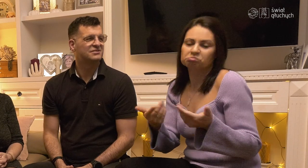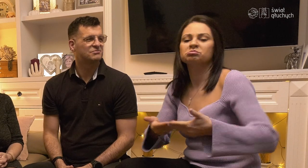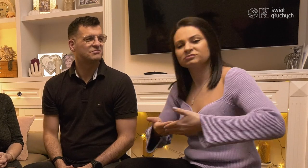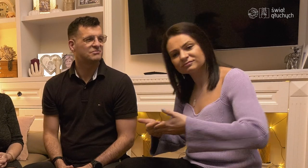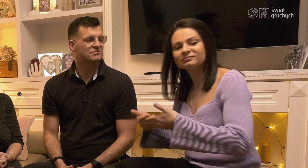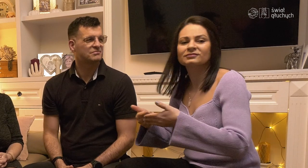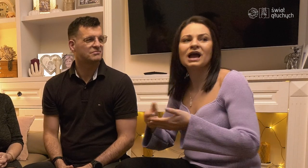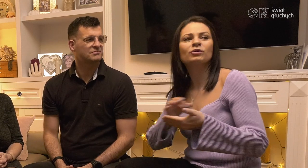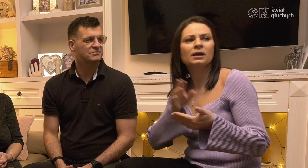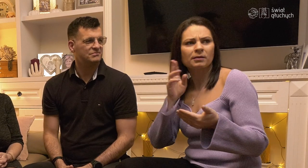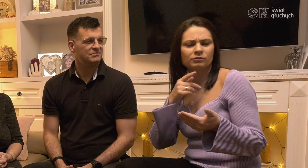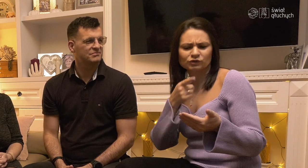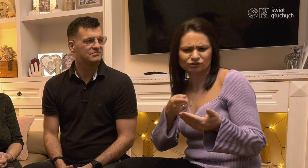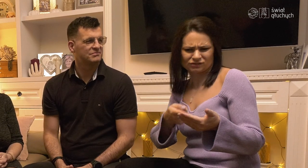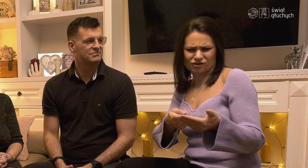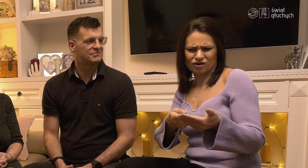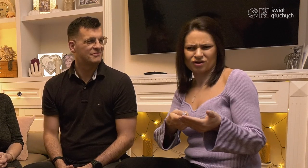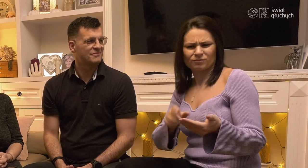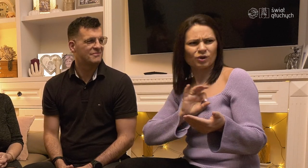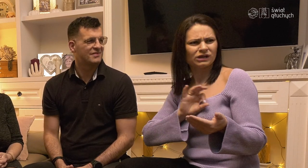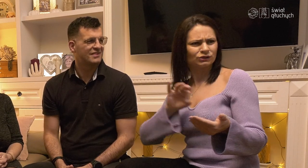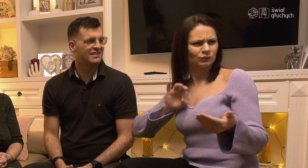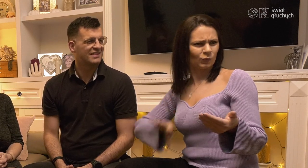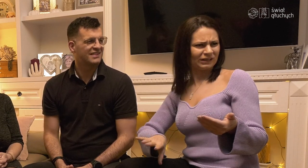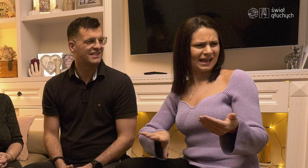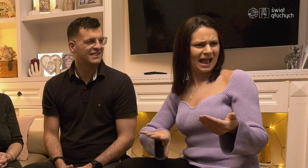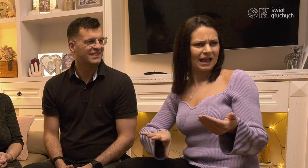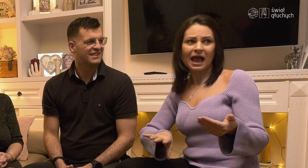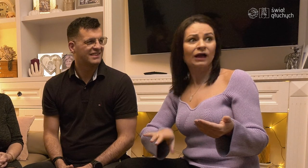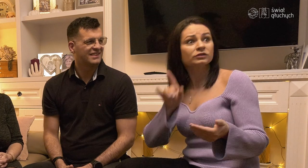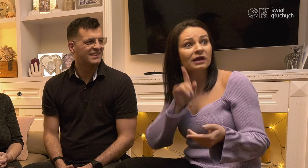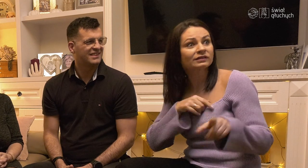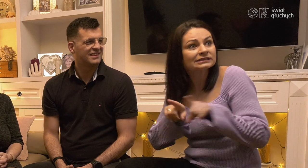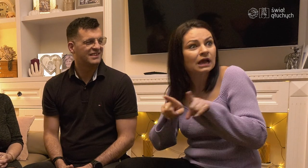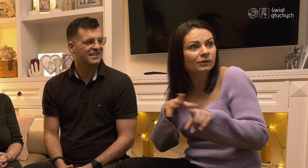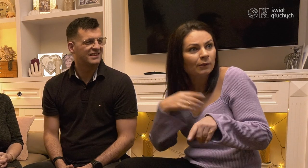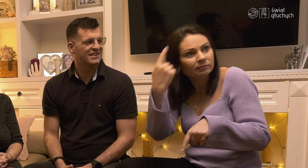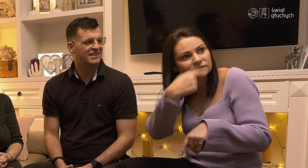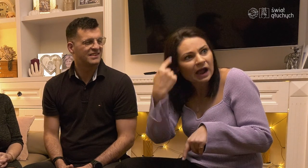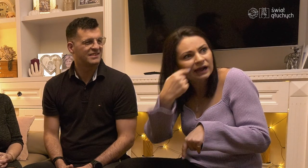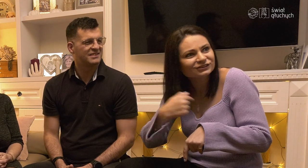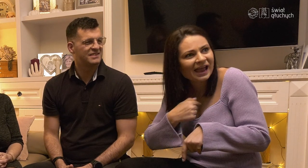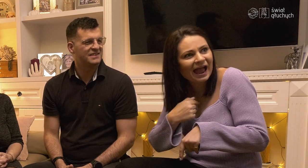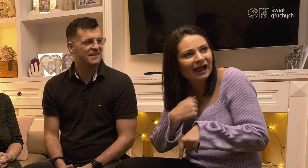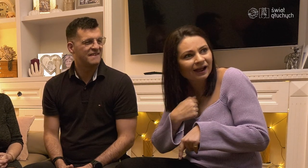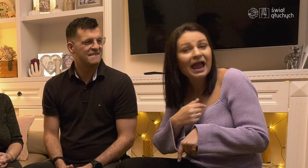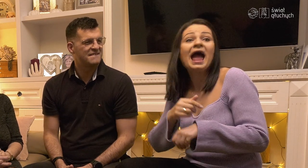my mother asked in surprise, "Is this my daughter? It turned out that he looked just like me when I was born.